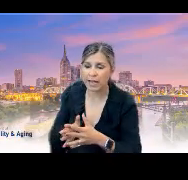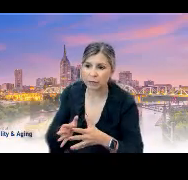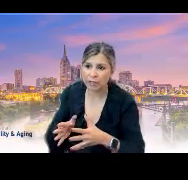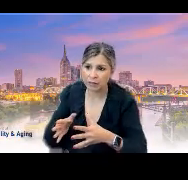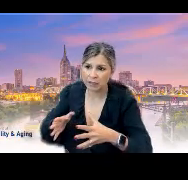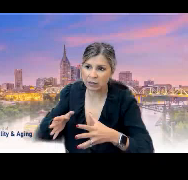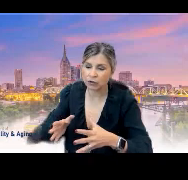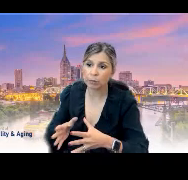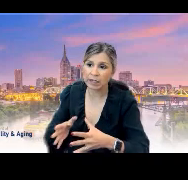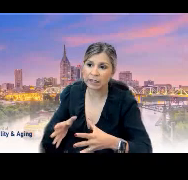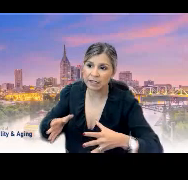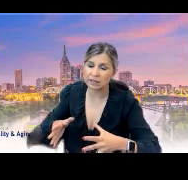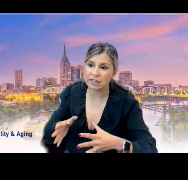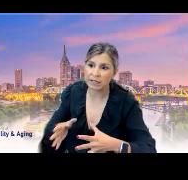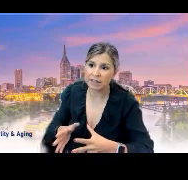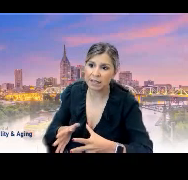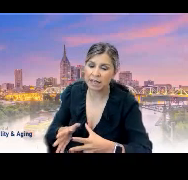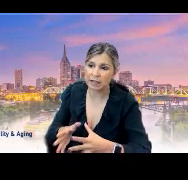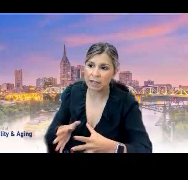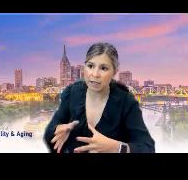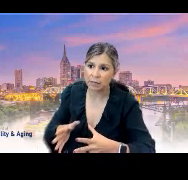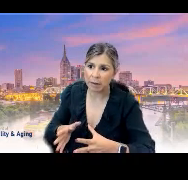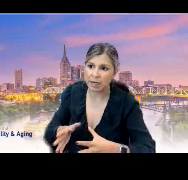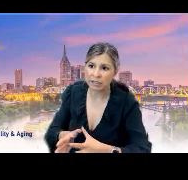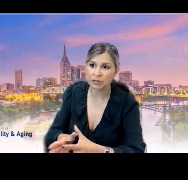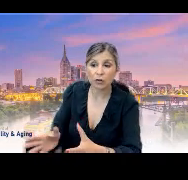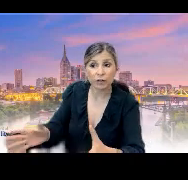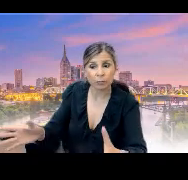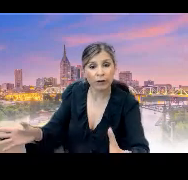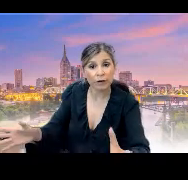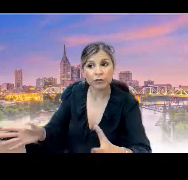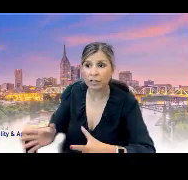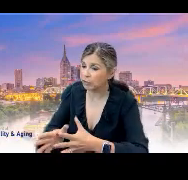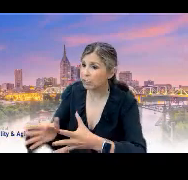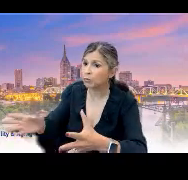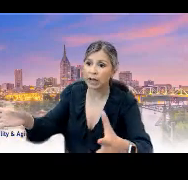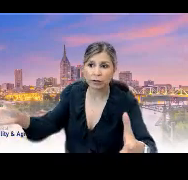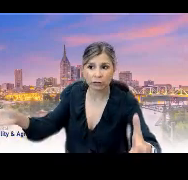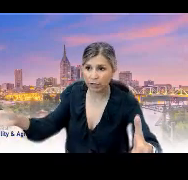They now that the the AAA DS, they send that that money to service providers, community providers.